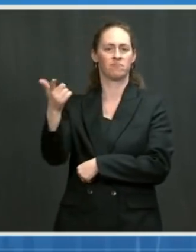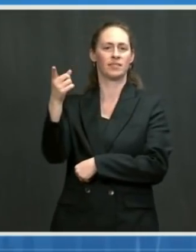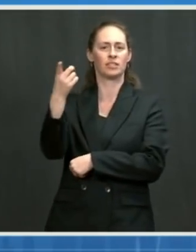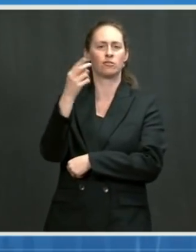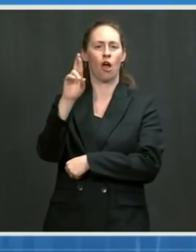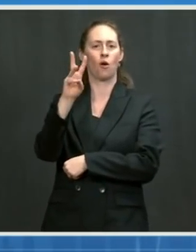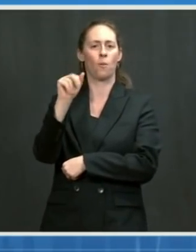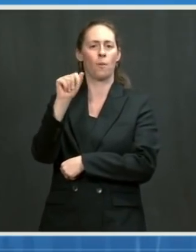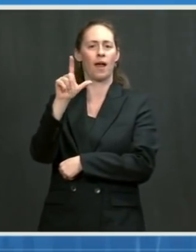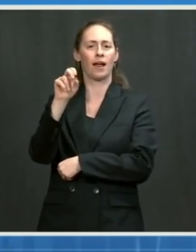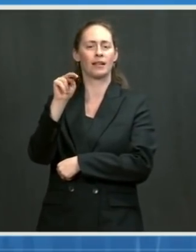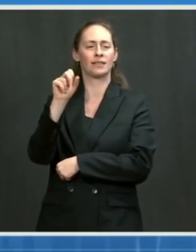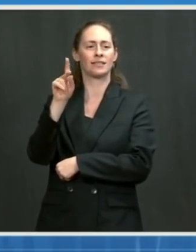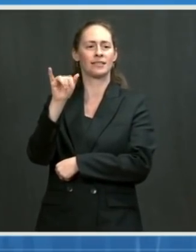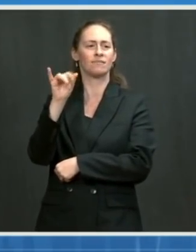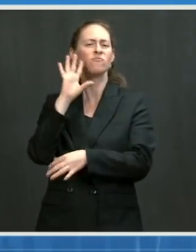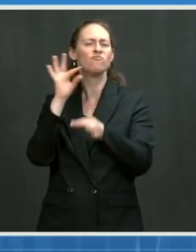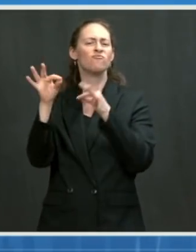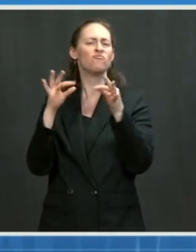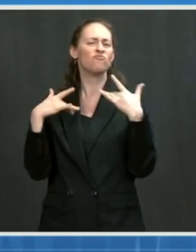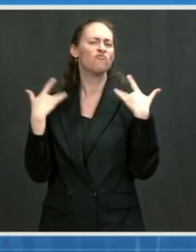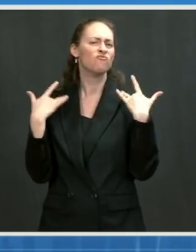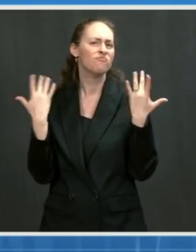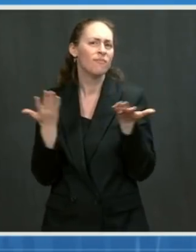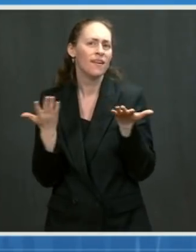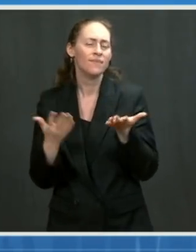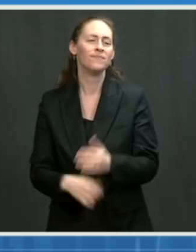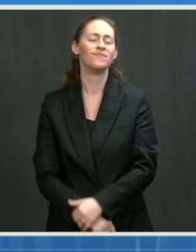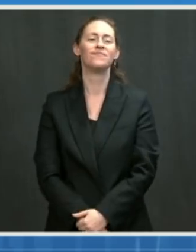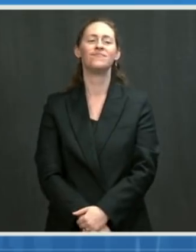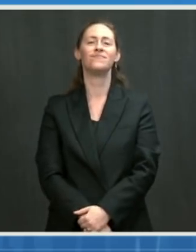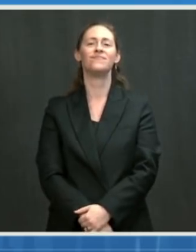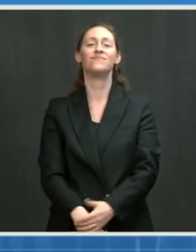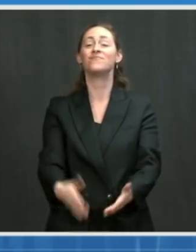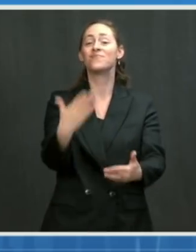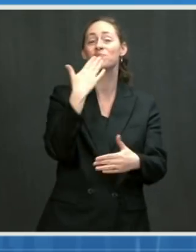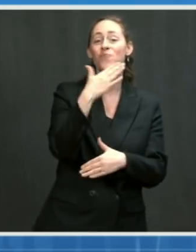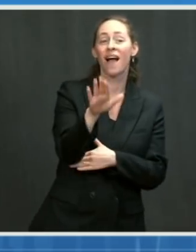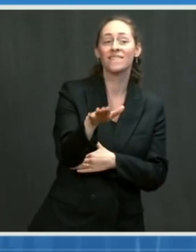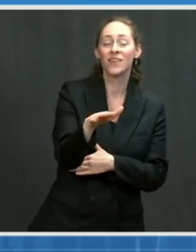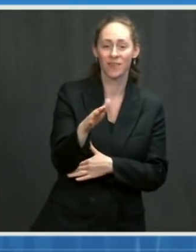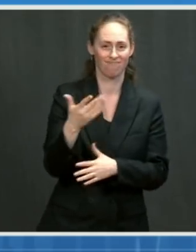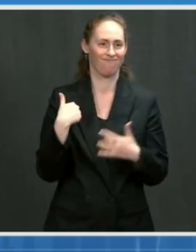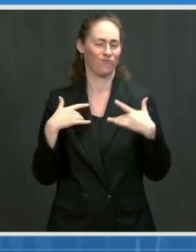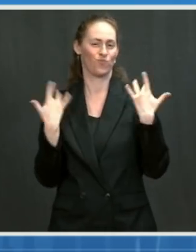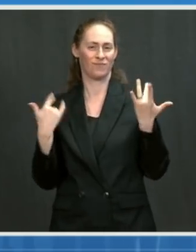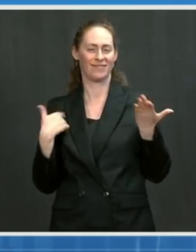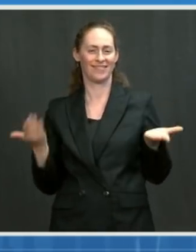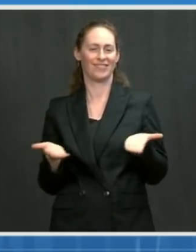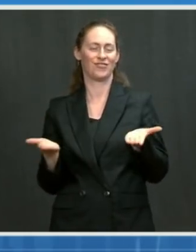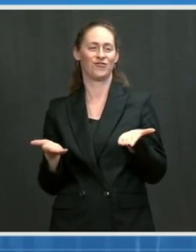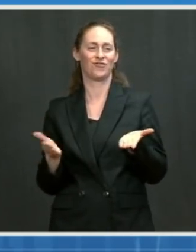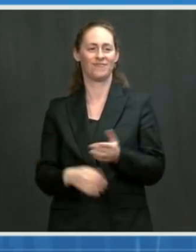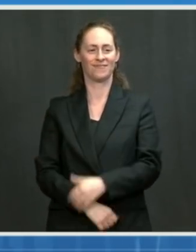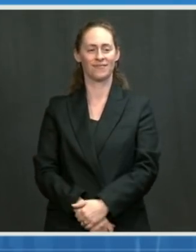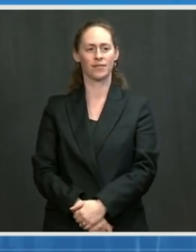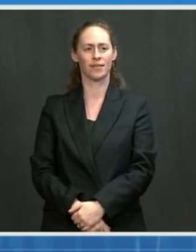NOW'S THE TIME WITH THAT OVER TO DR. WALENSKY